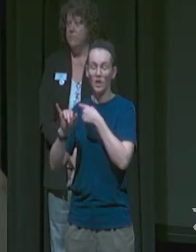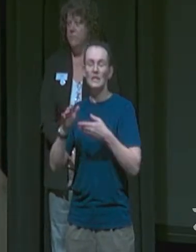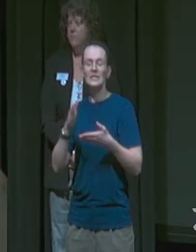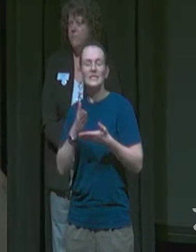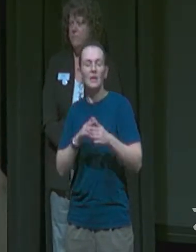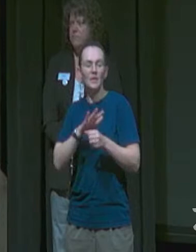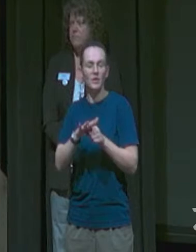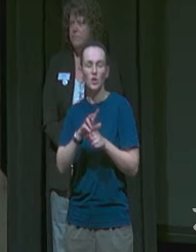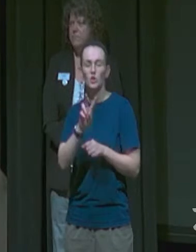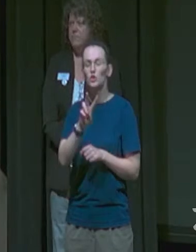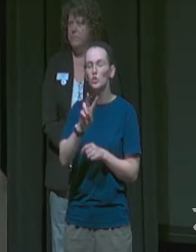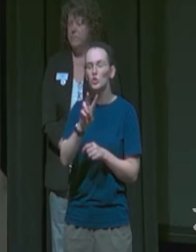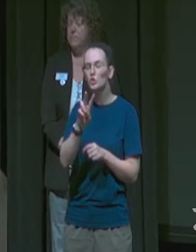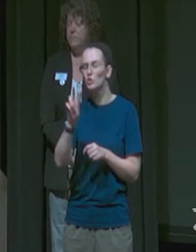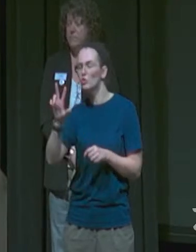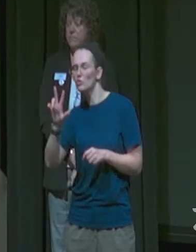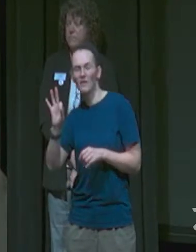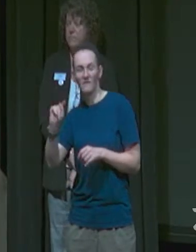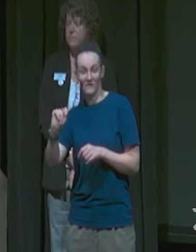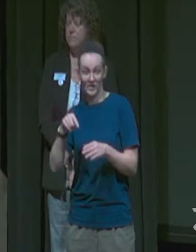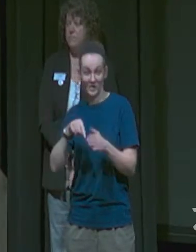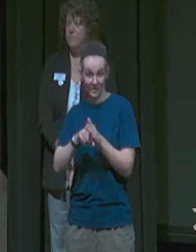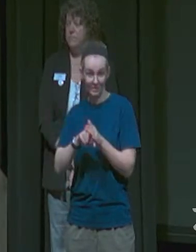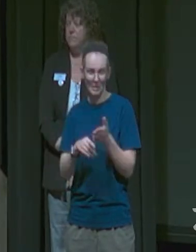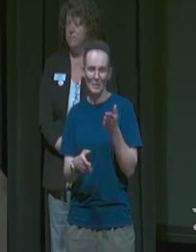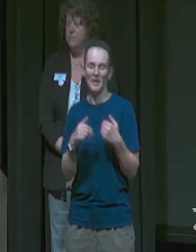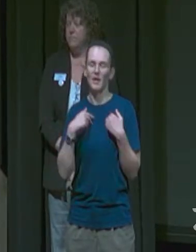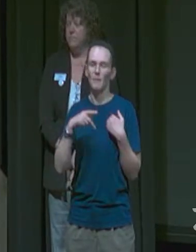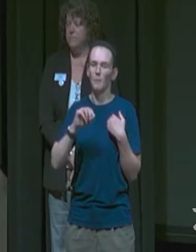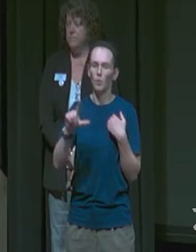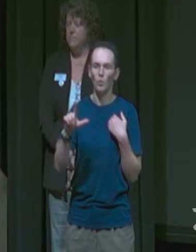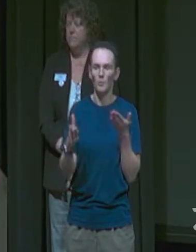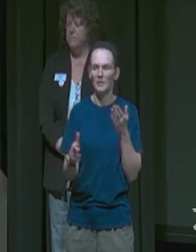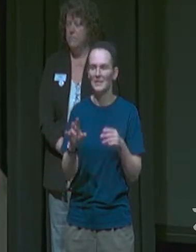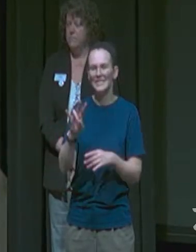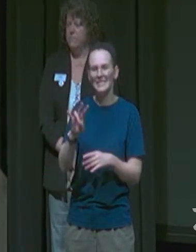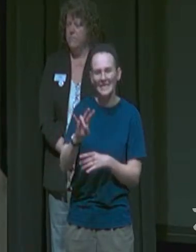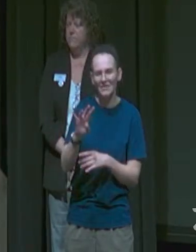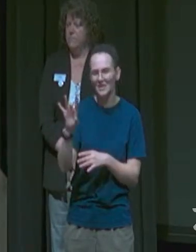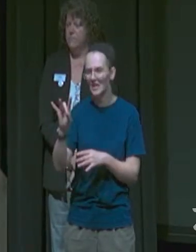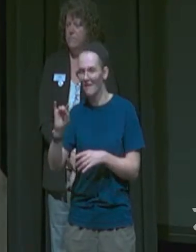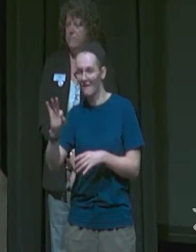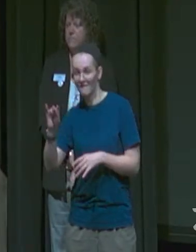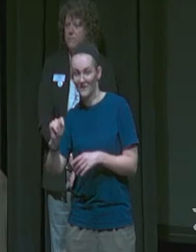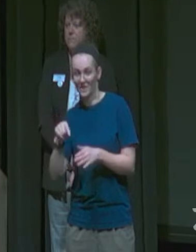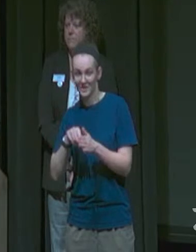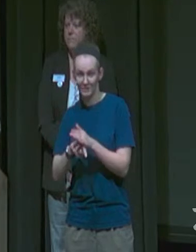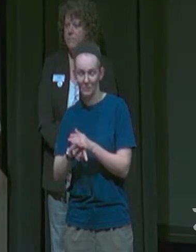three feet deep and there are pools that may be seven or eight deep for the white waterer folks